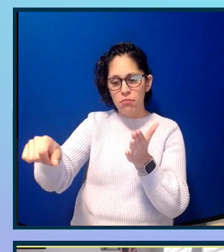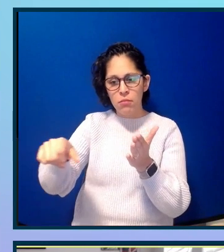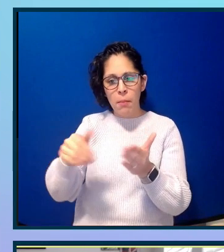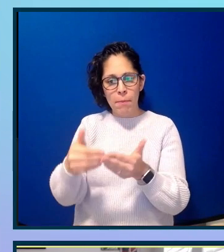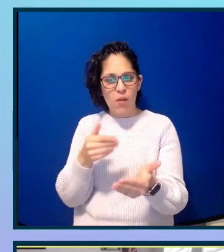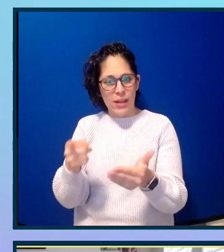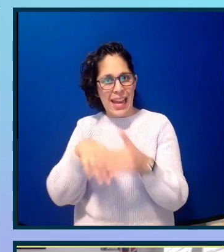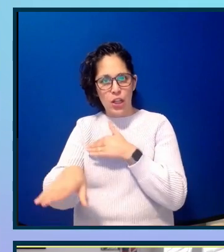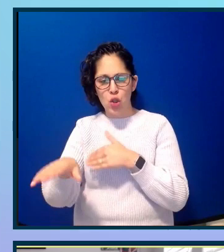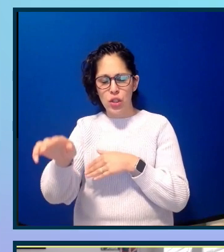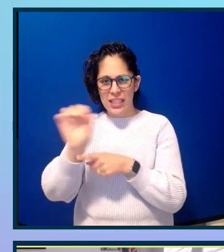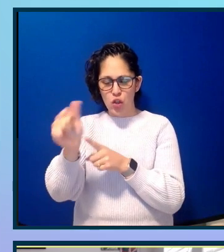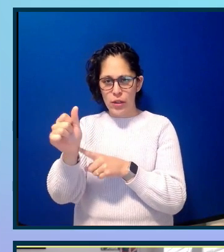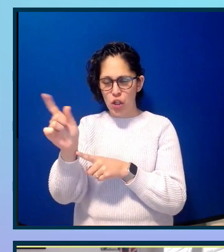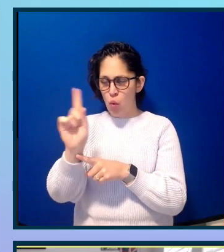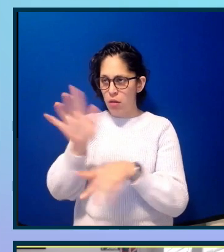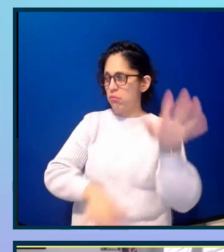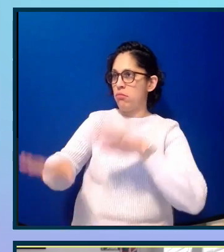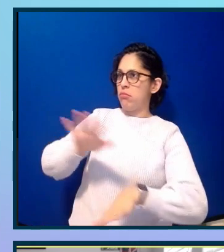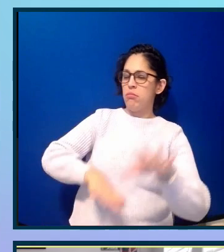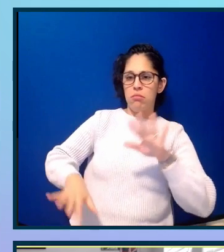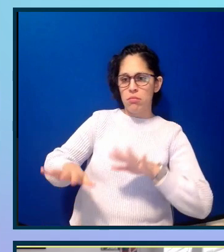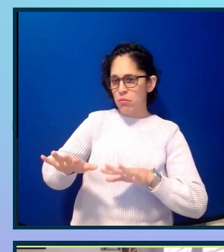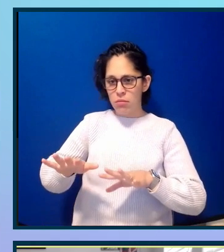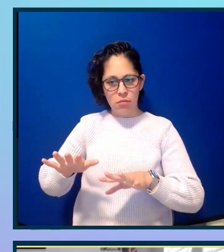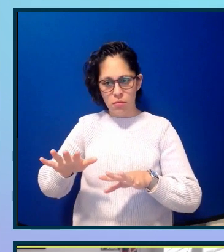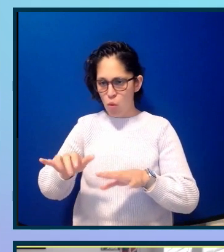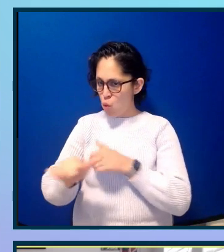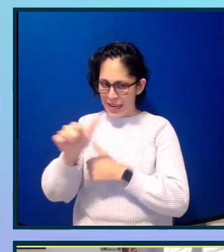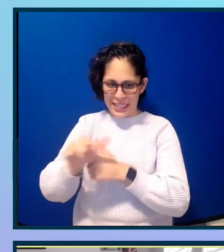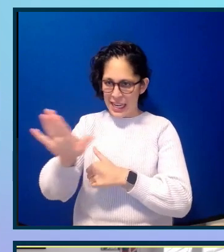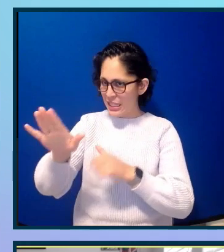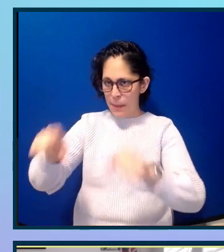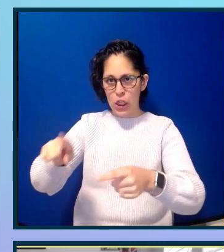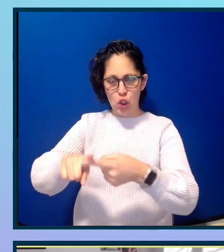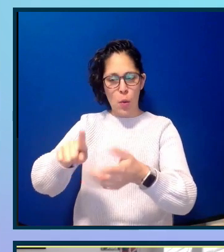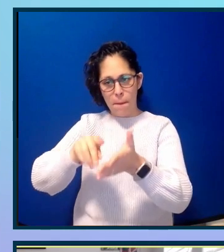where it might actually risk his ability to complete the flow if he has to look for something along the way?